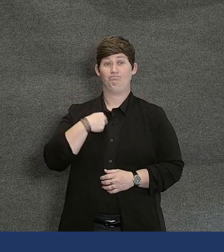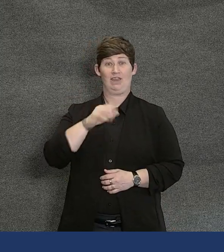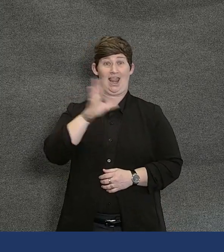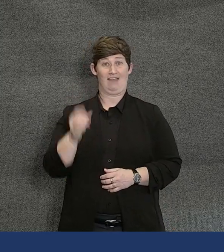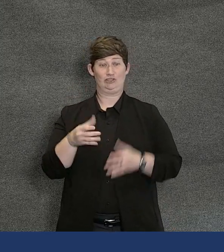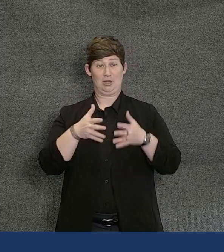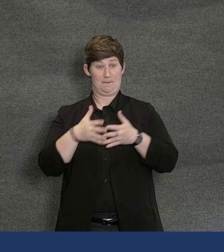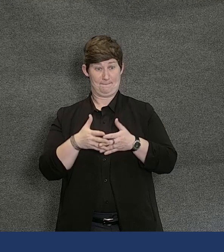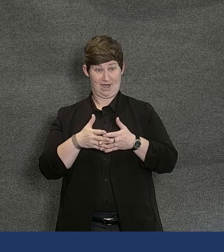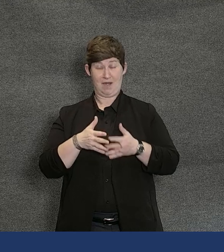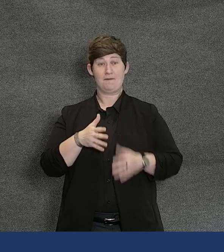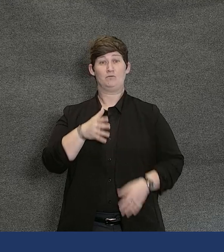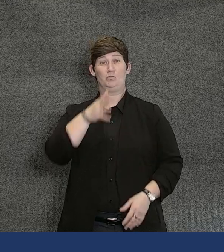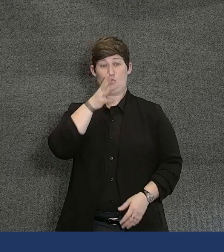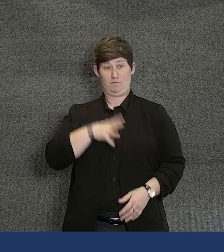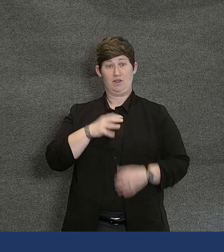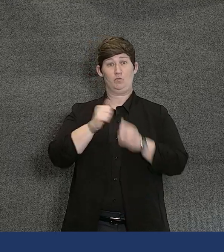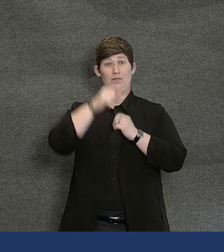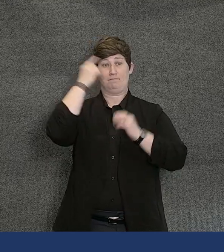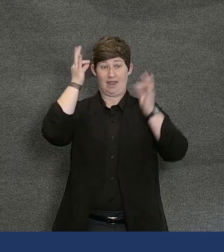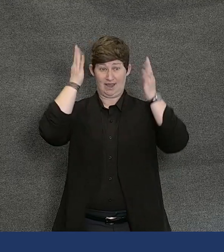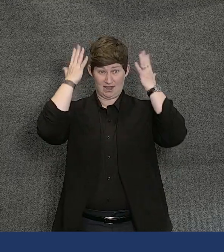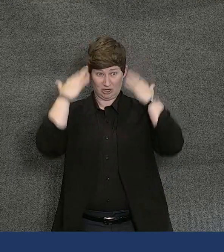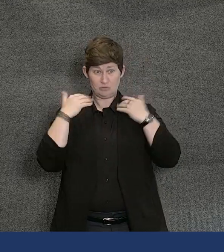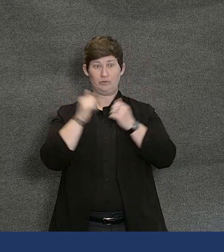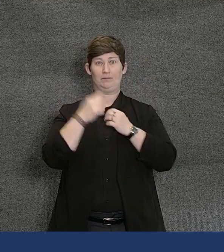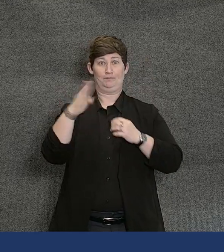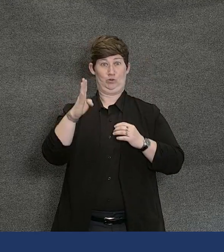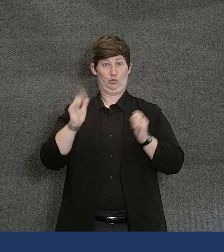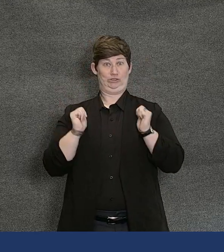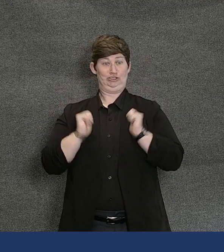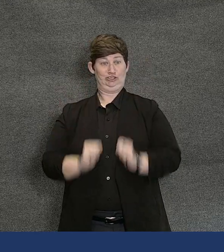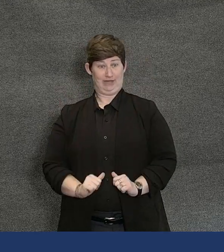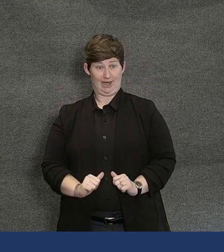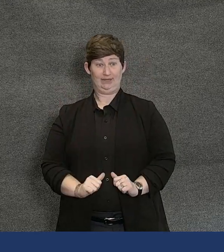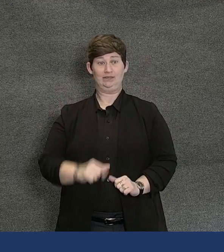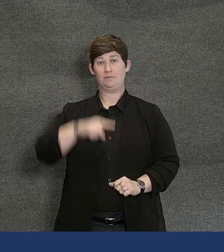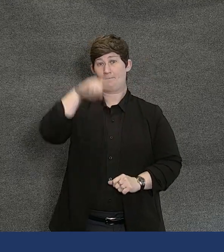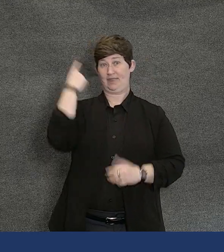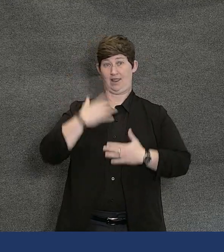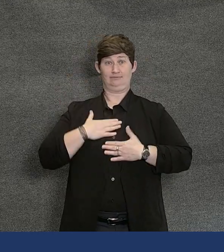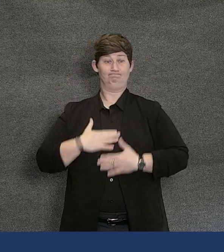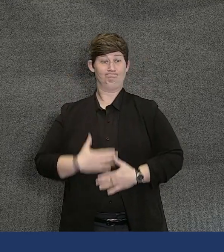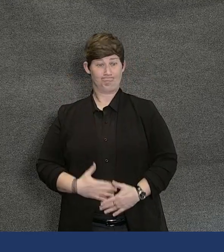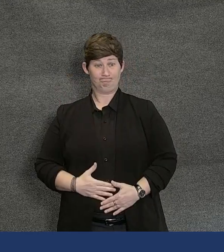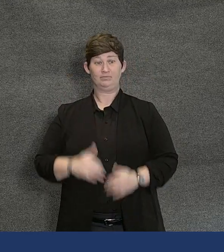wearing a royal blue colored jacket, and black colored top with silver accent jewelry.